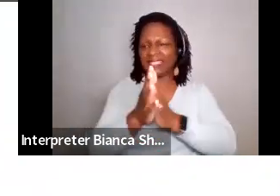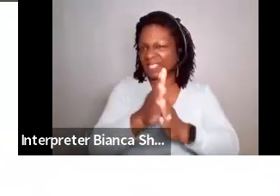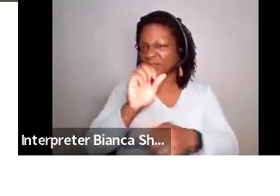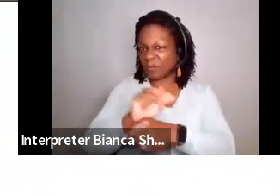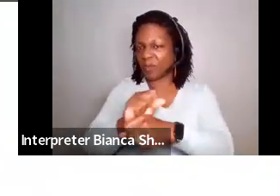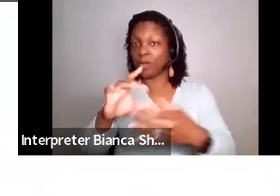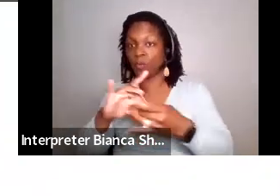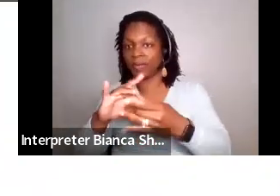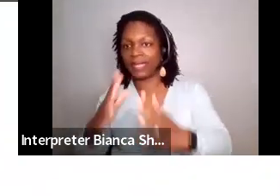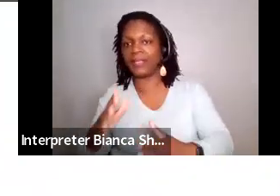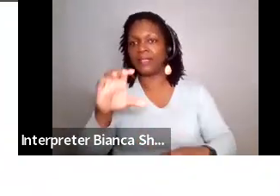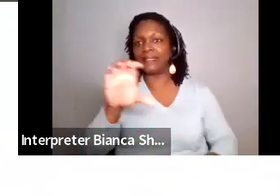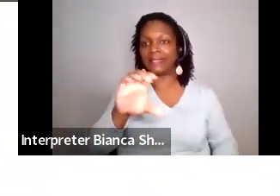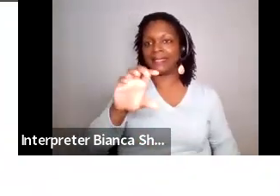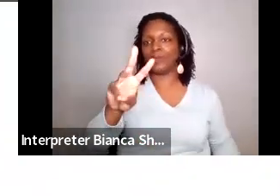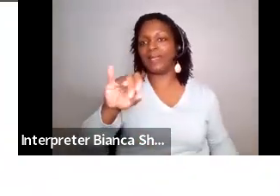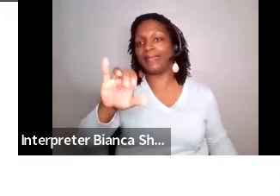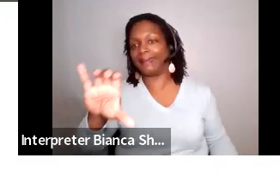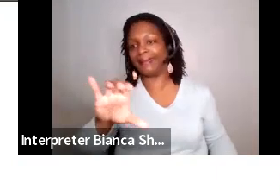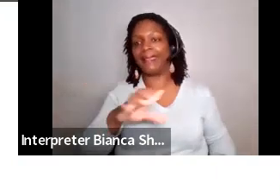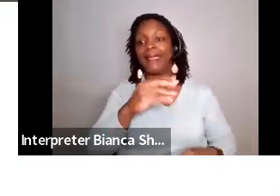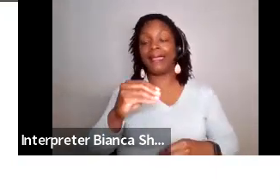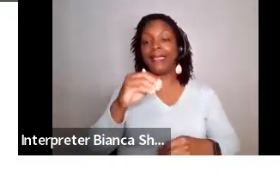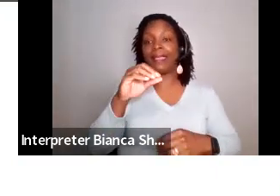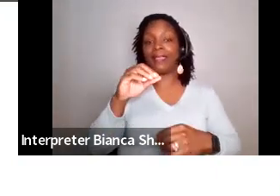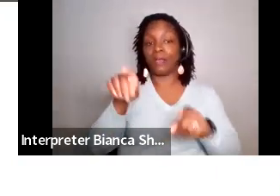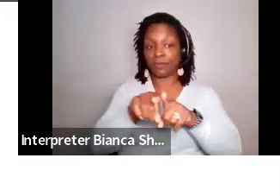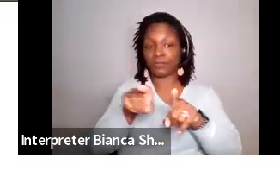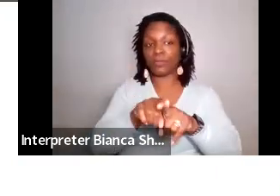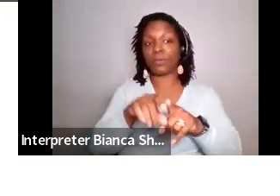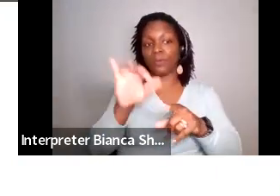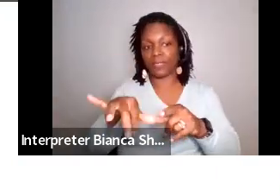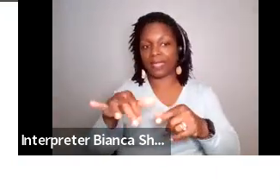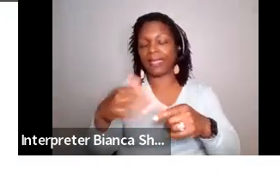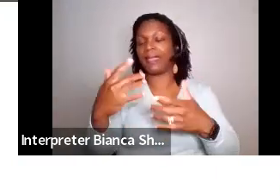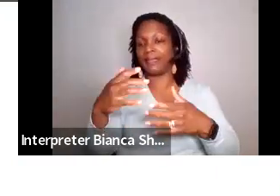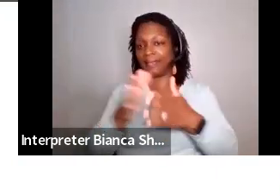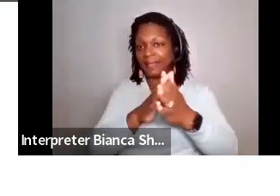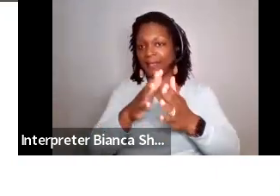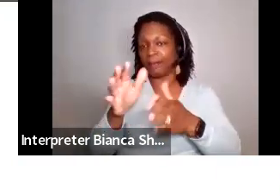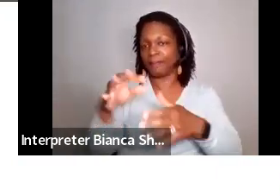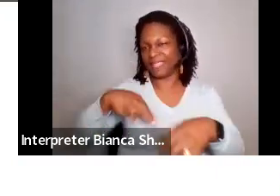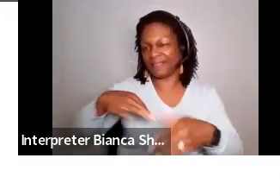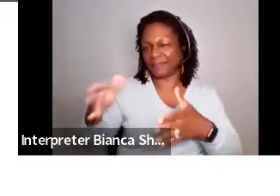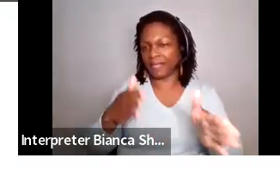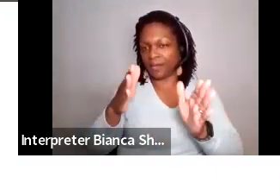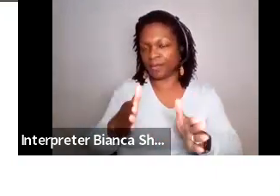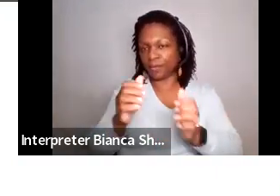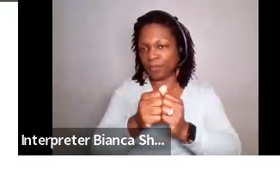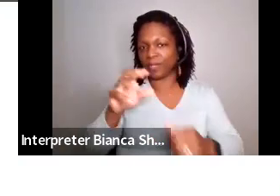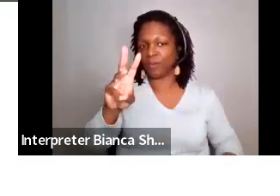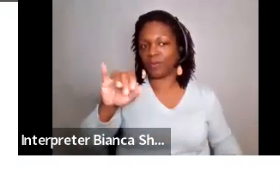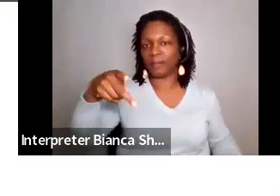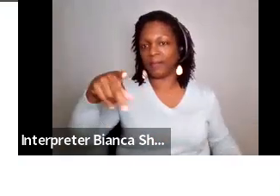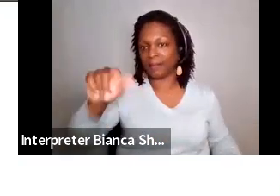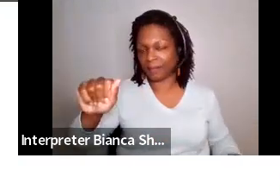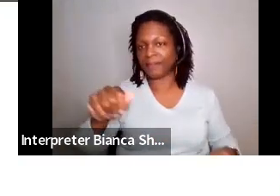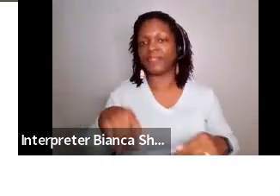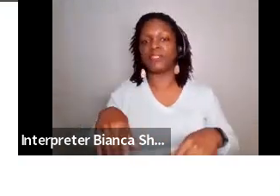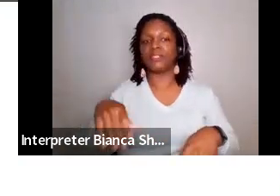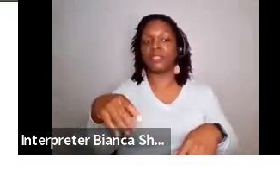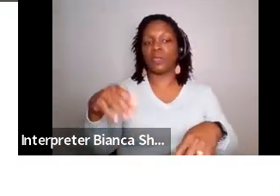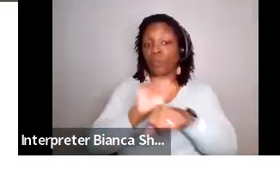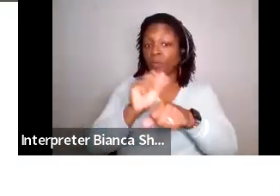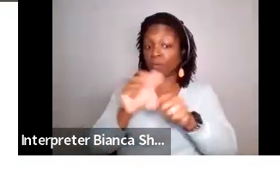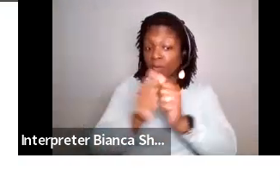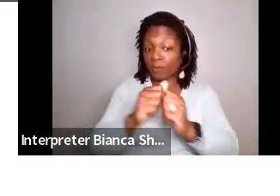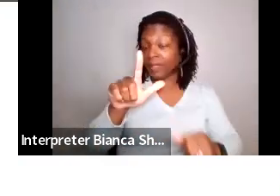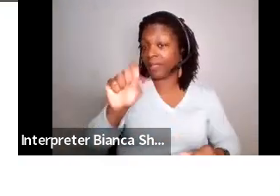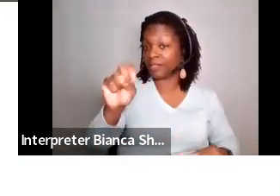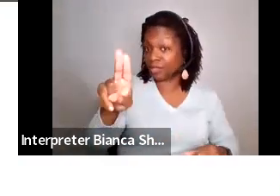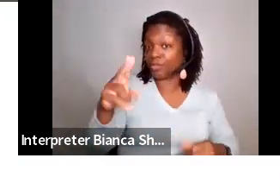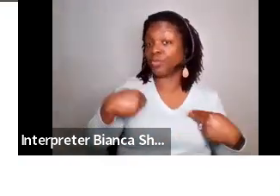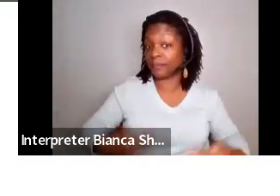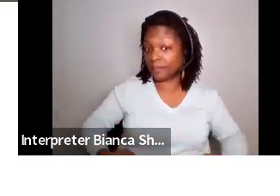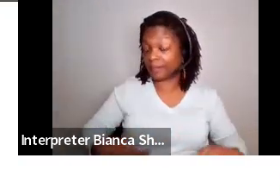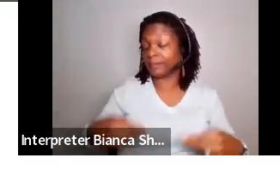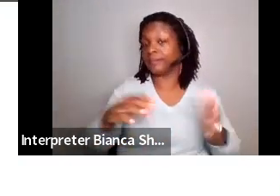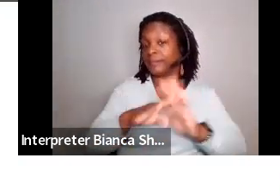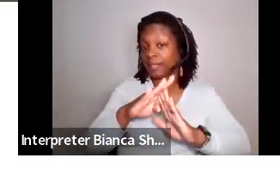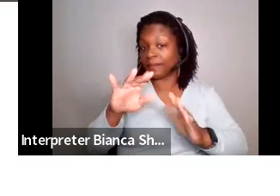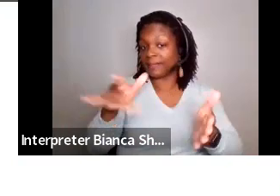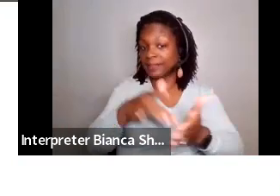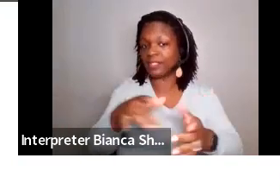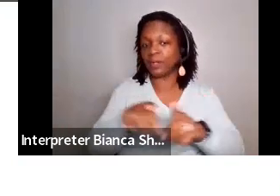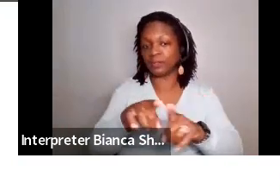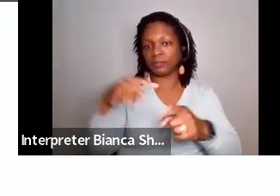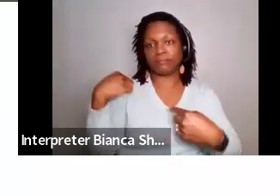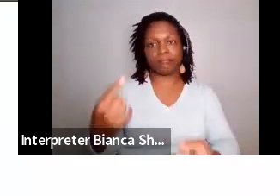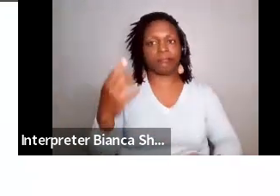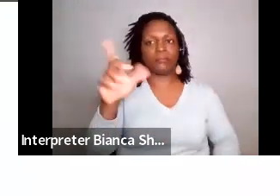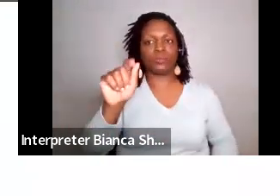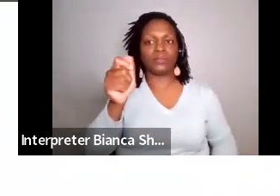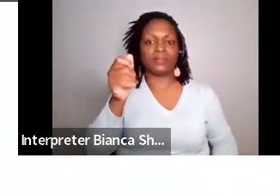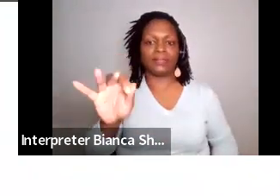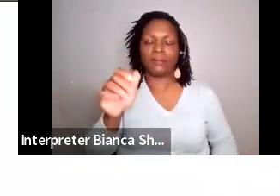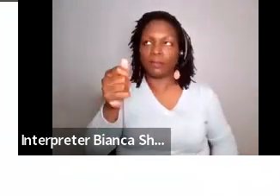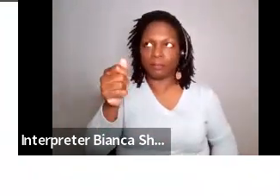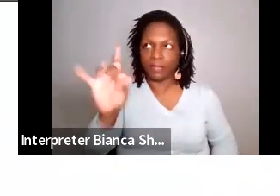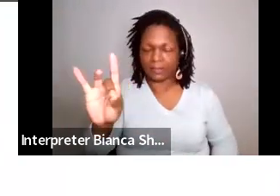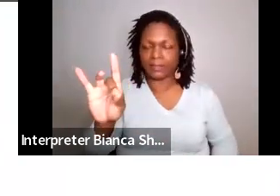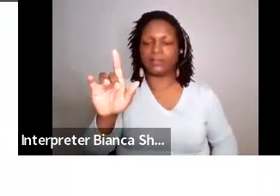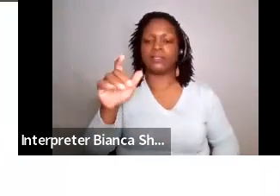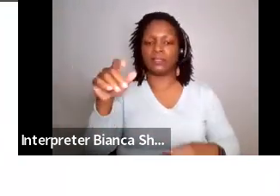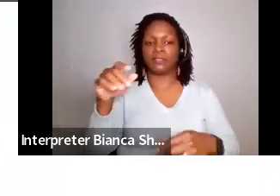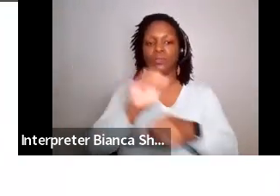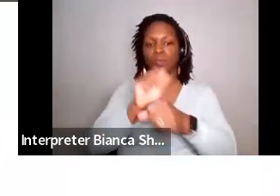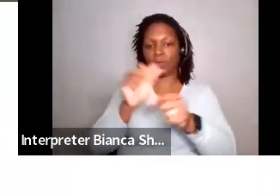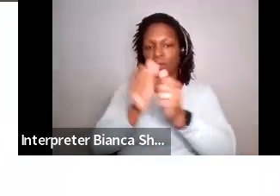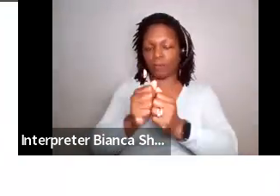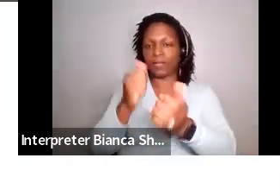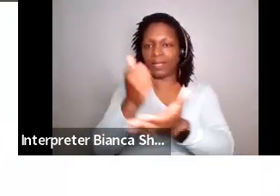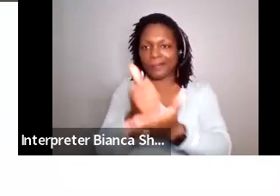And benefits. Planner with Whipper. She also works with Lsu Human Development Center and she has Since 2,018 she has provided benefits, planning services to individuals receiving disability benefits through social